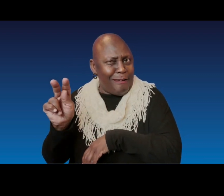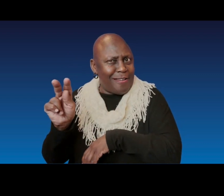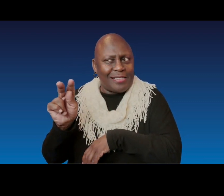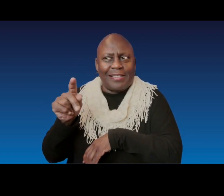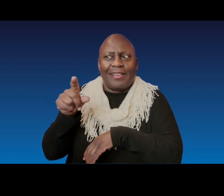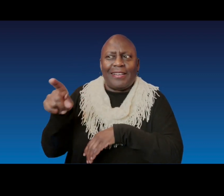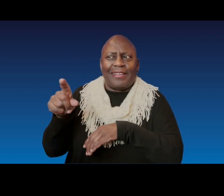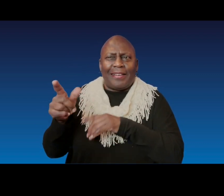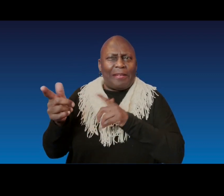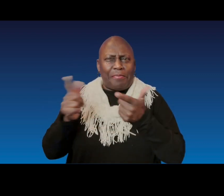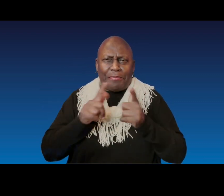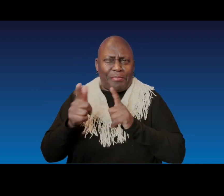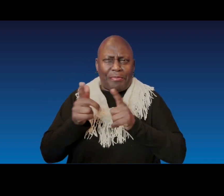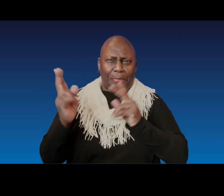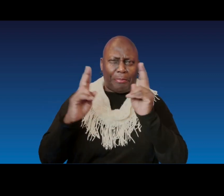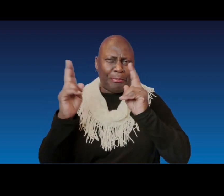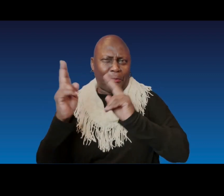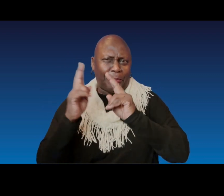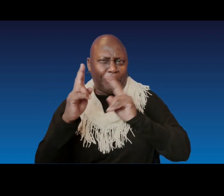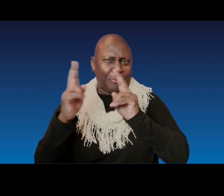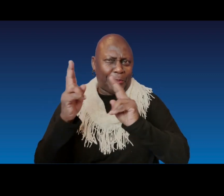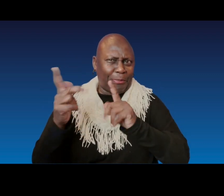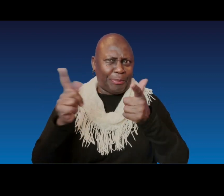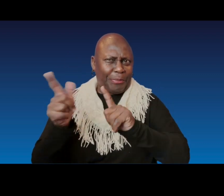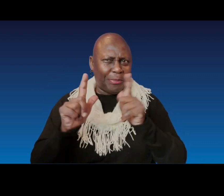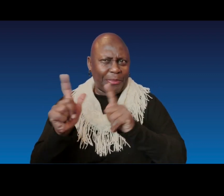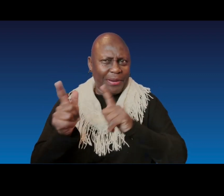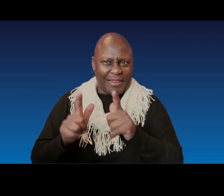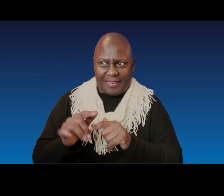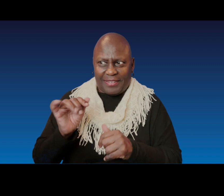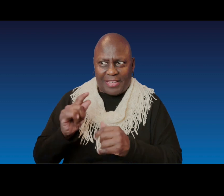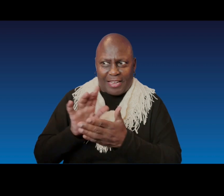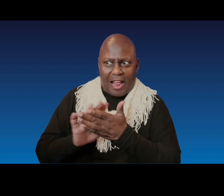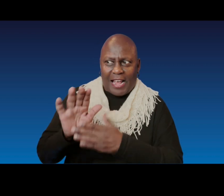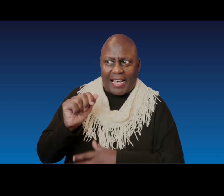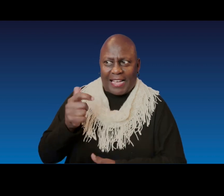to watch the back and forth and bantering that takes place.